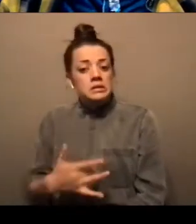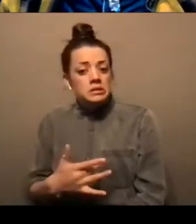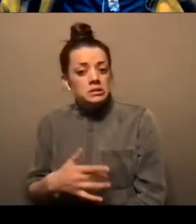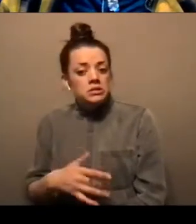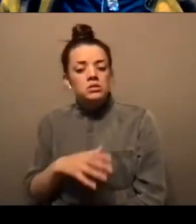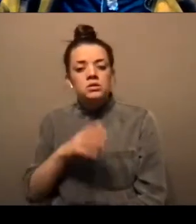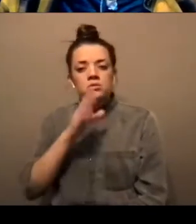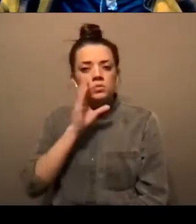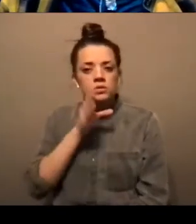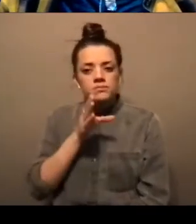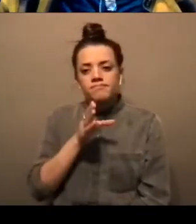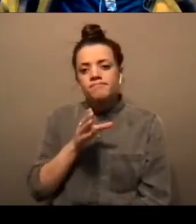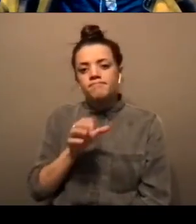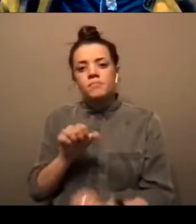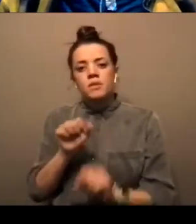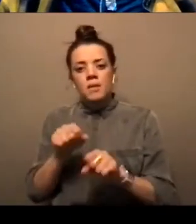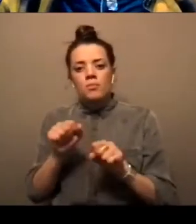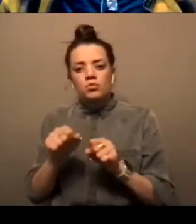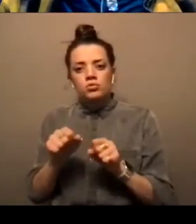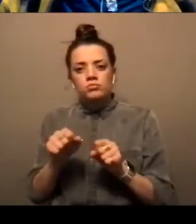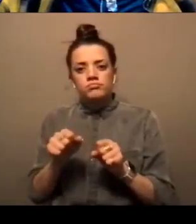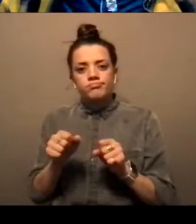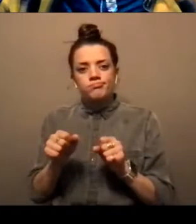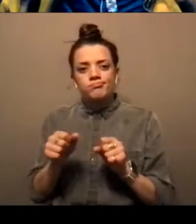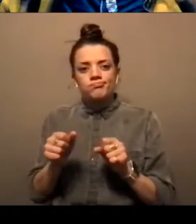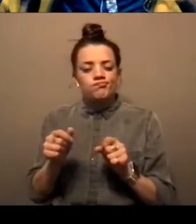be able to generate strong passwords for you.